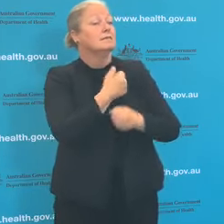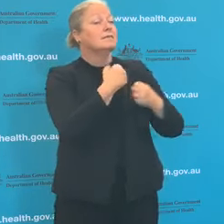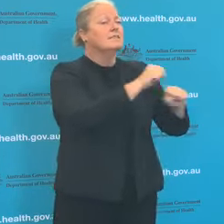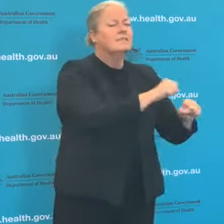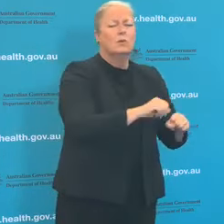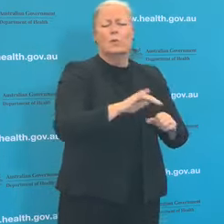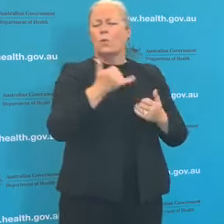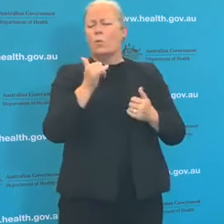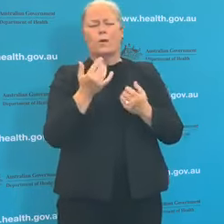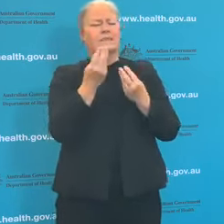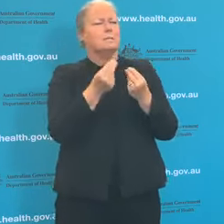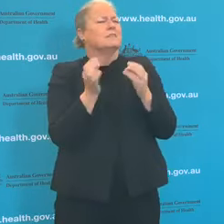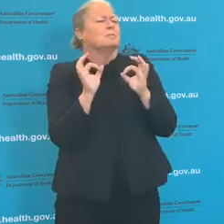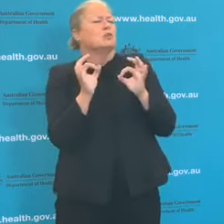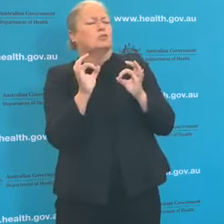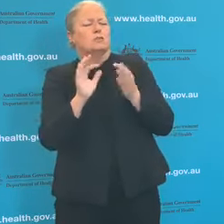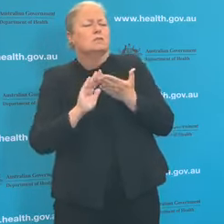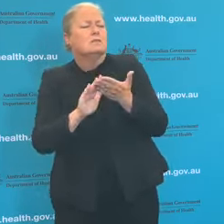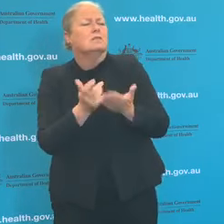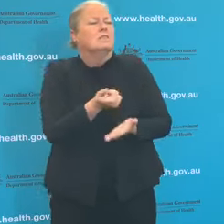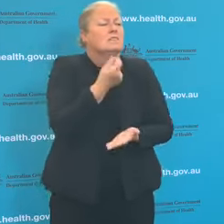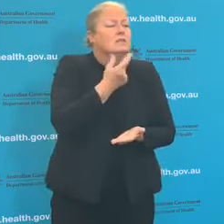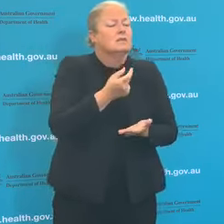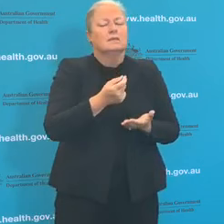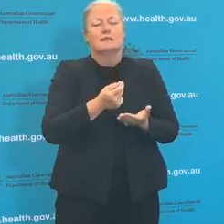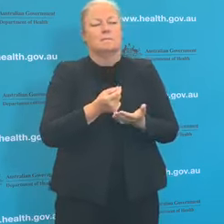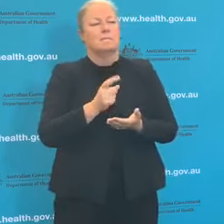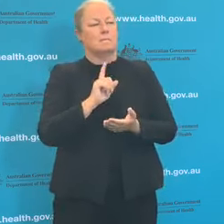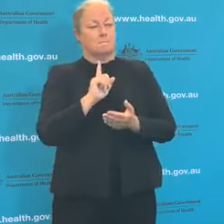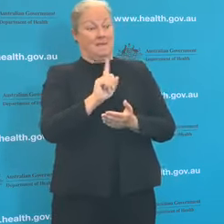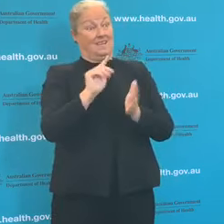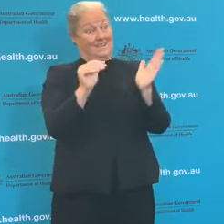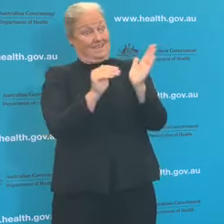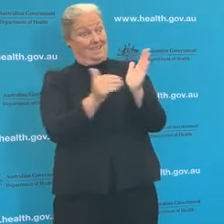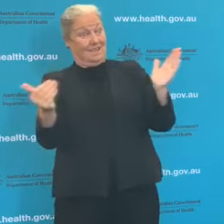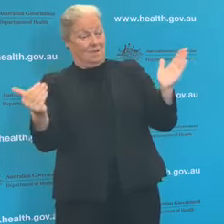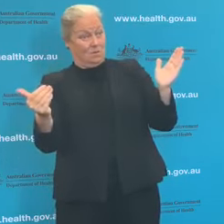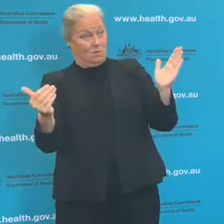be a different strategy. But at the moment, what we're keen to do is continue